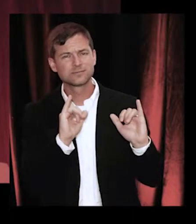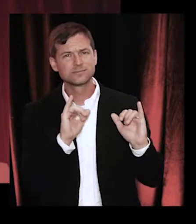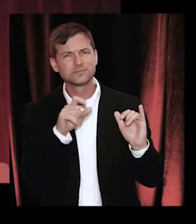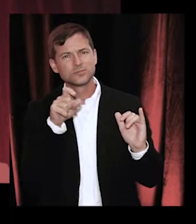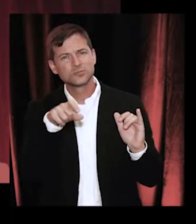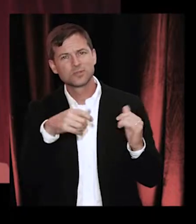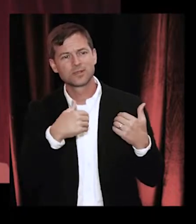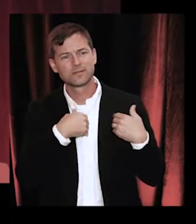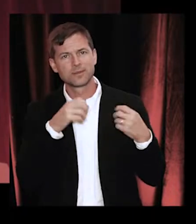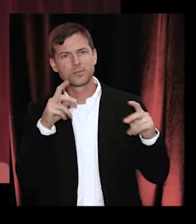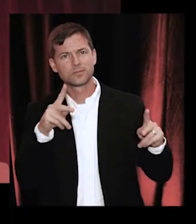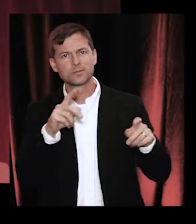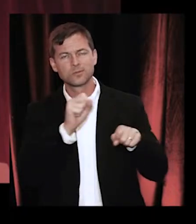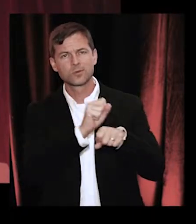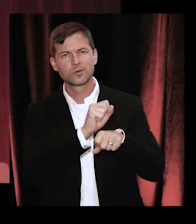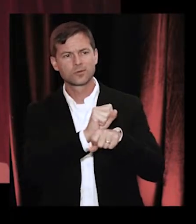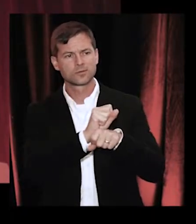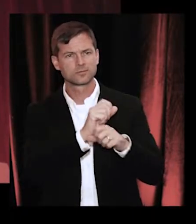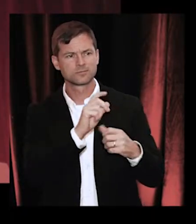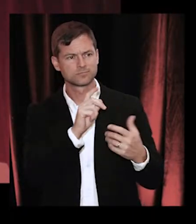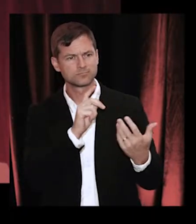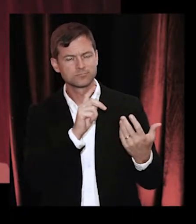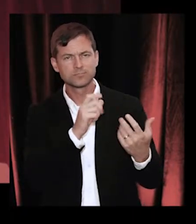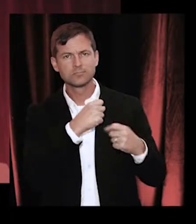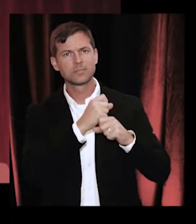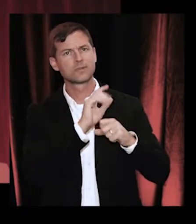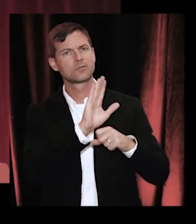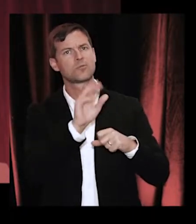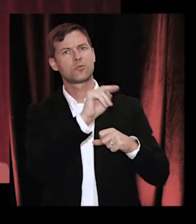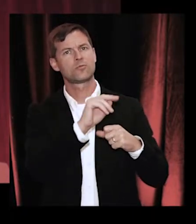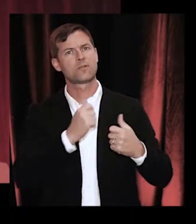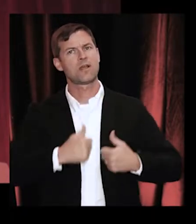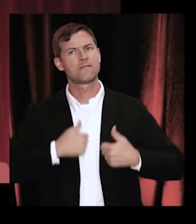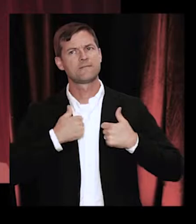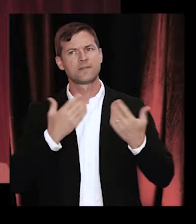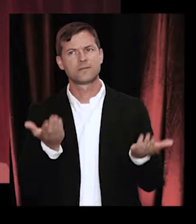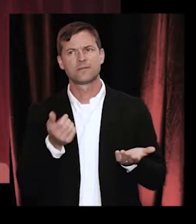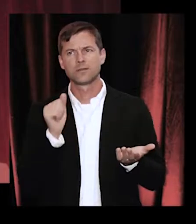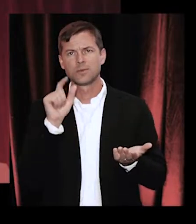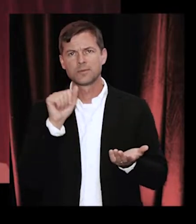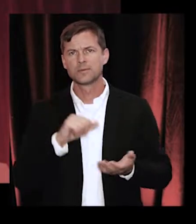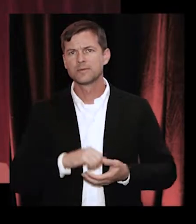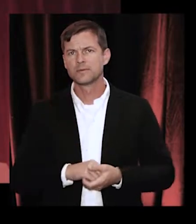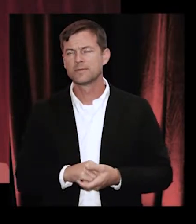to work and make a good life for themselves. Right here in Alabama.